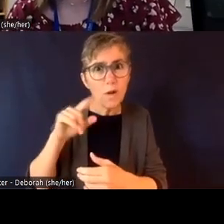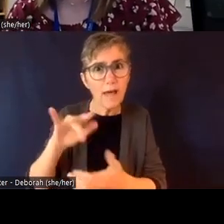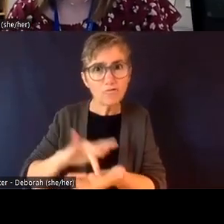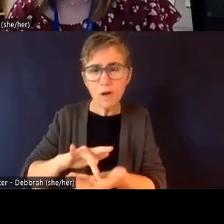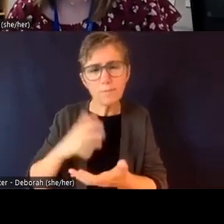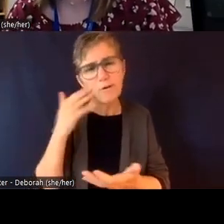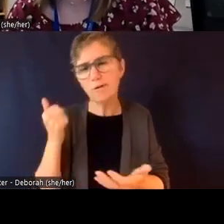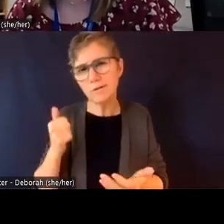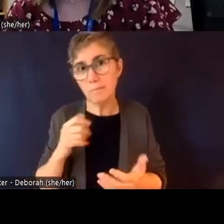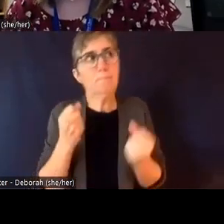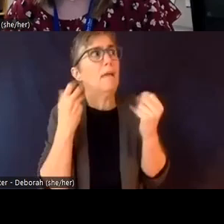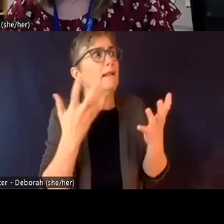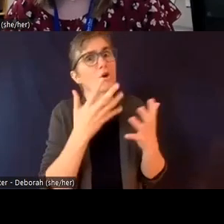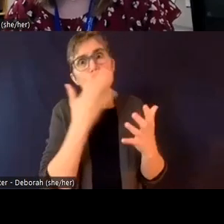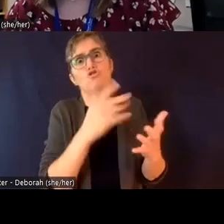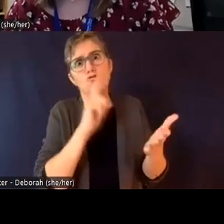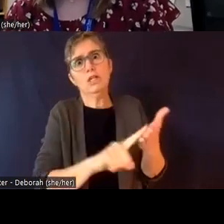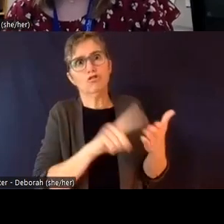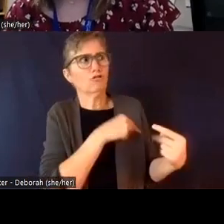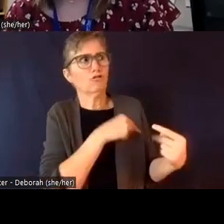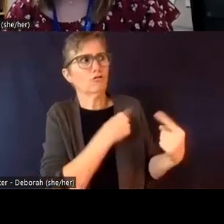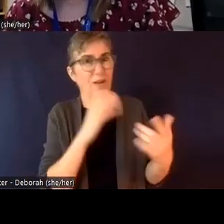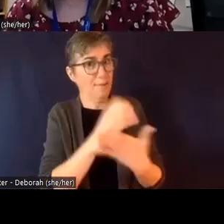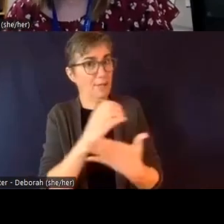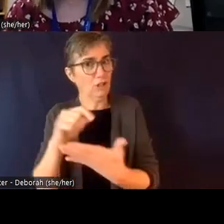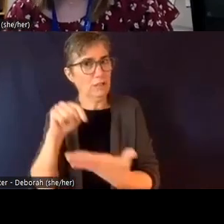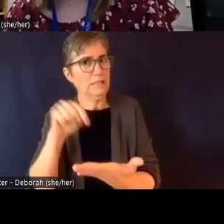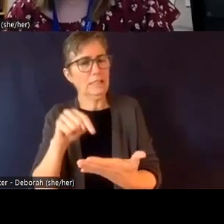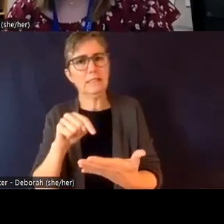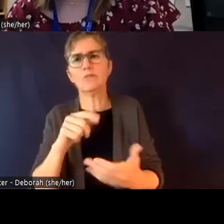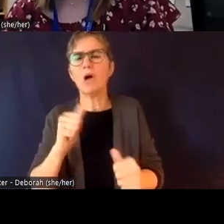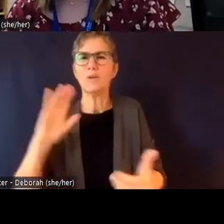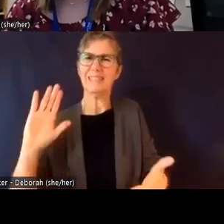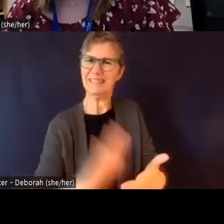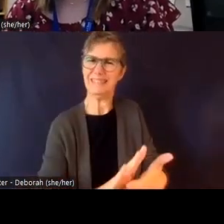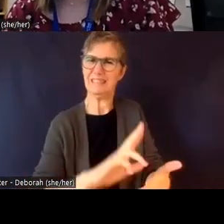research that's been out on images to destigmatize substance use disorder.